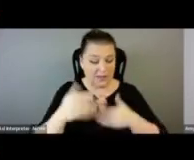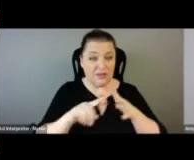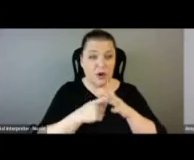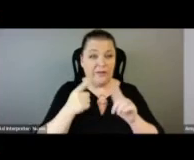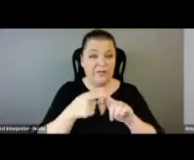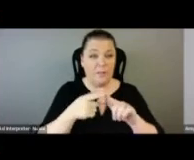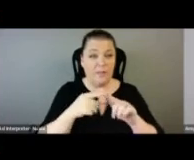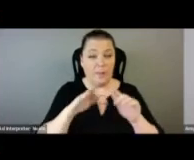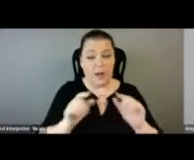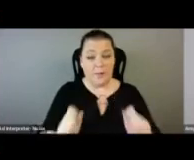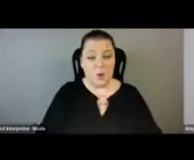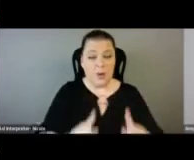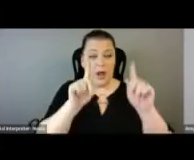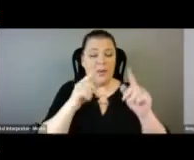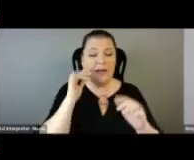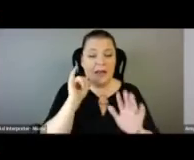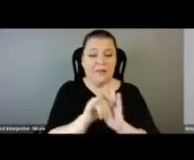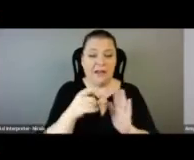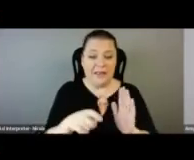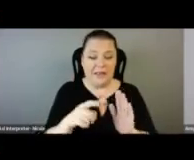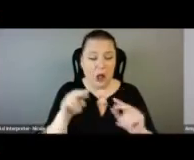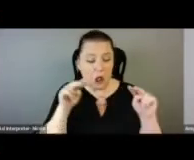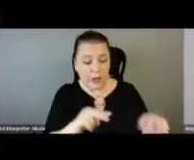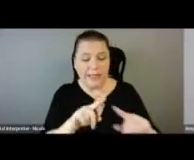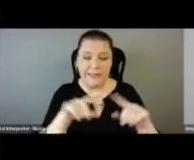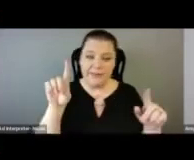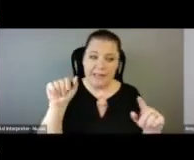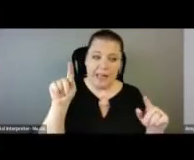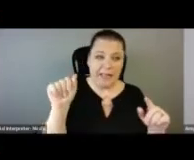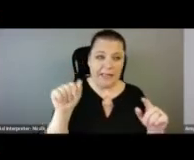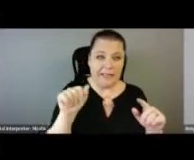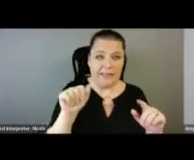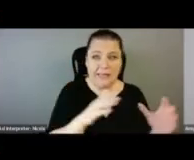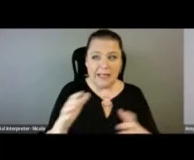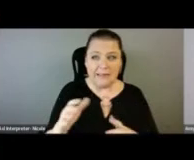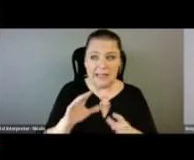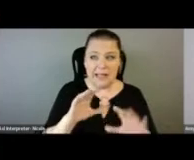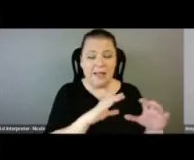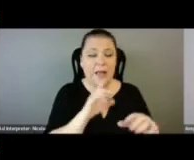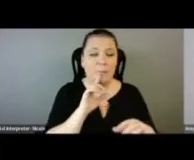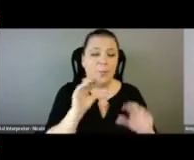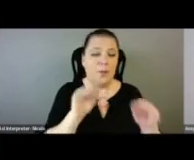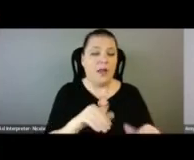looking at existing datasets. category, categorizing it by recovery dimensions, and then